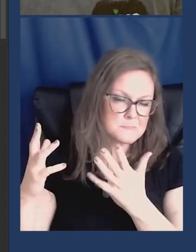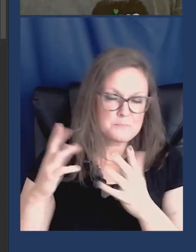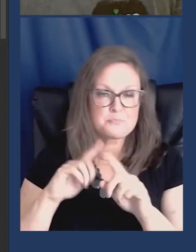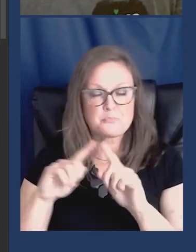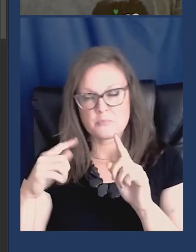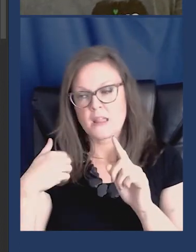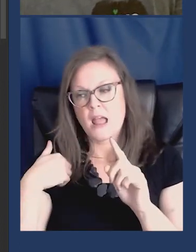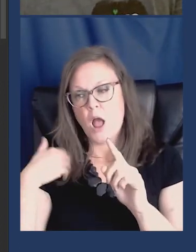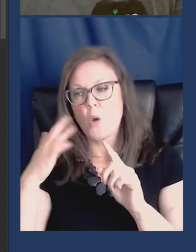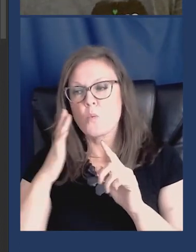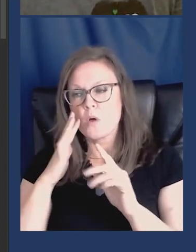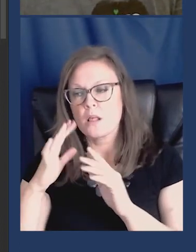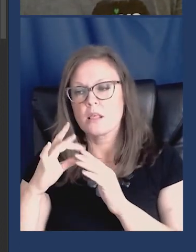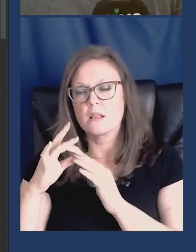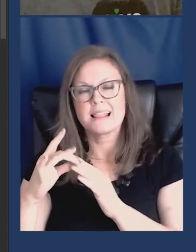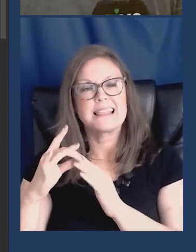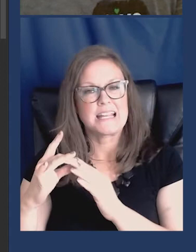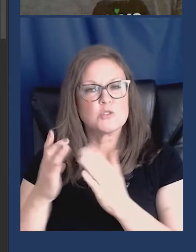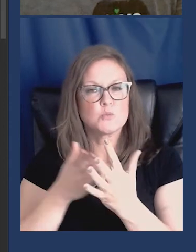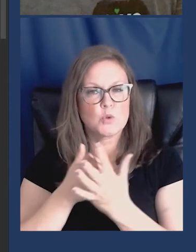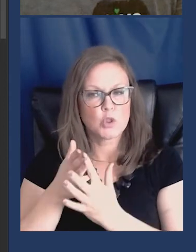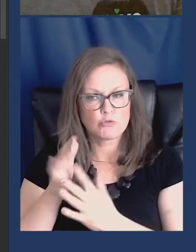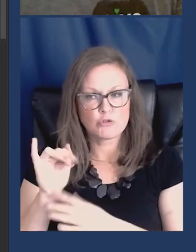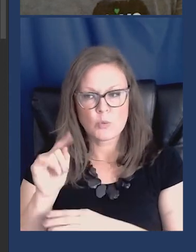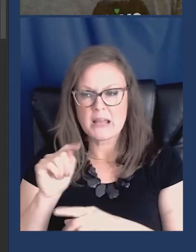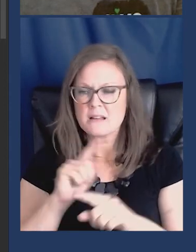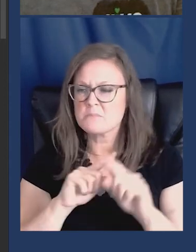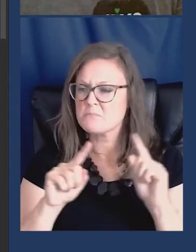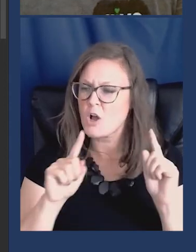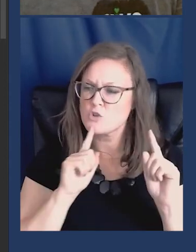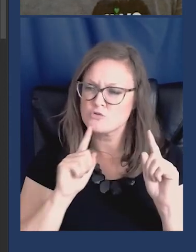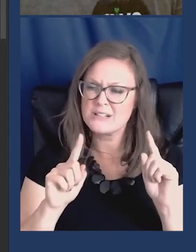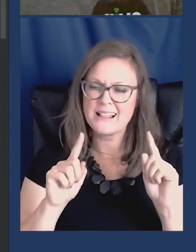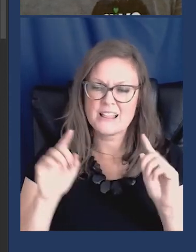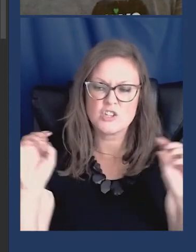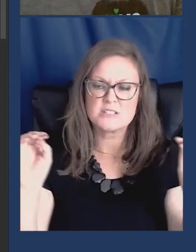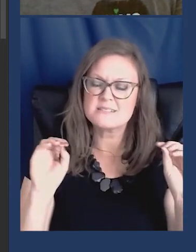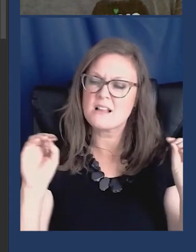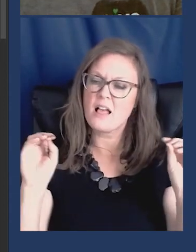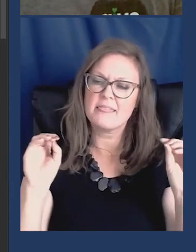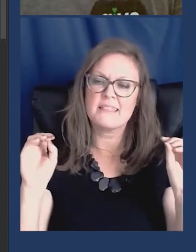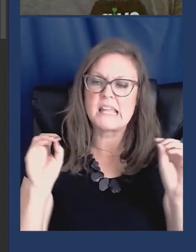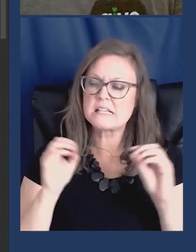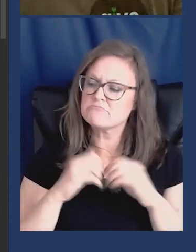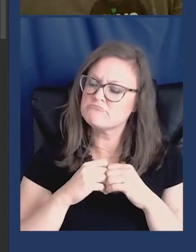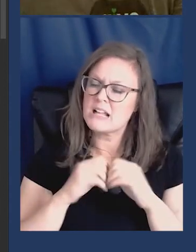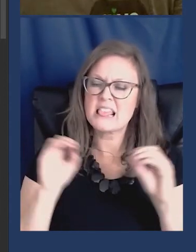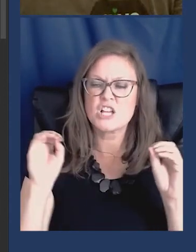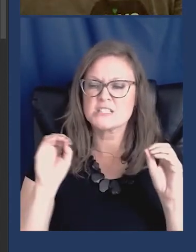but there's nothing. There's nothing too fancy going on here,